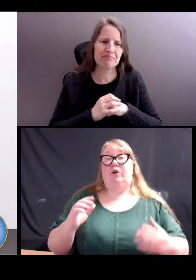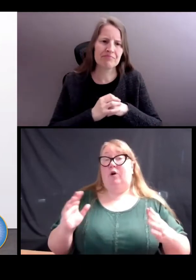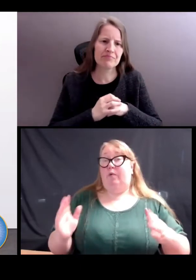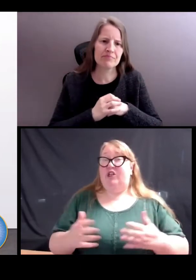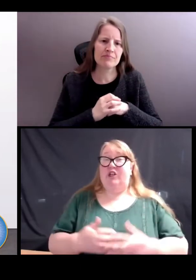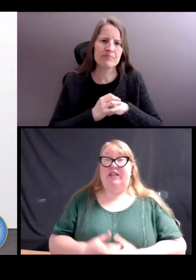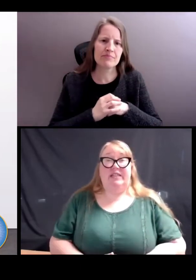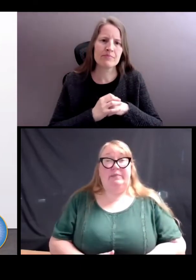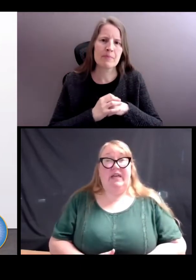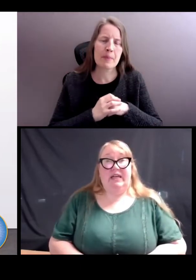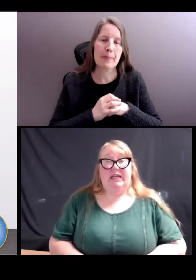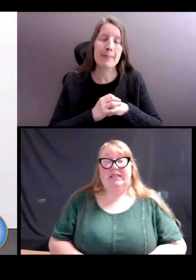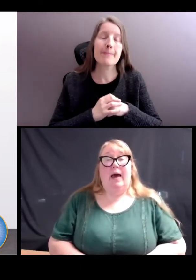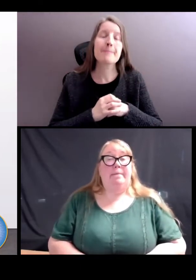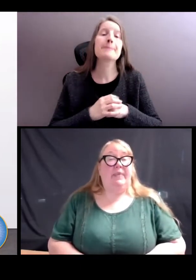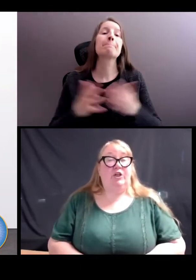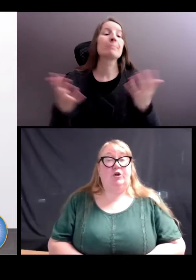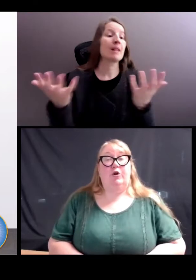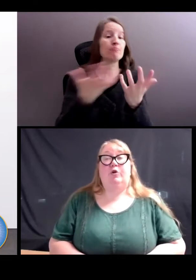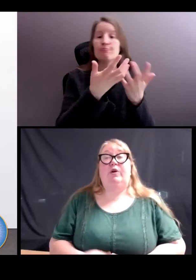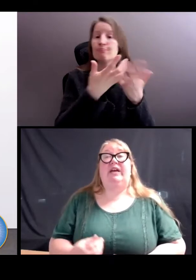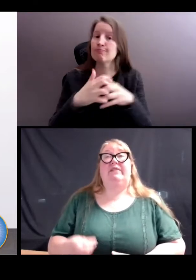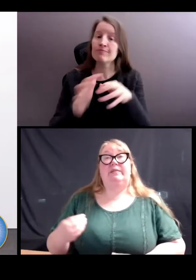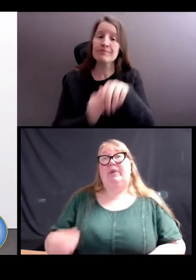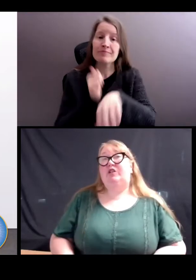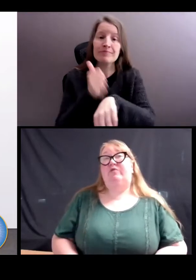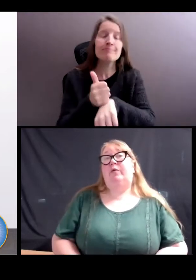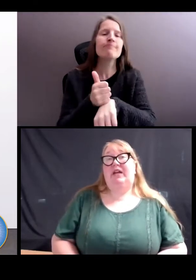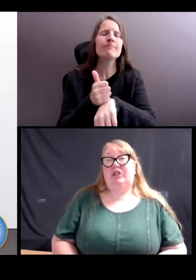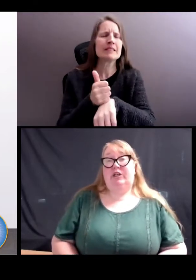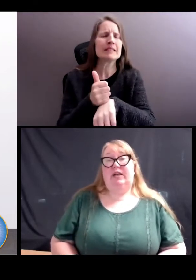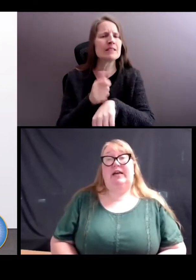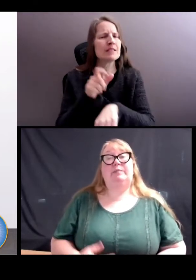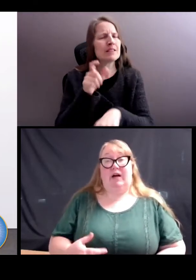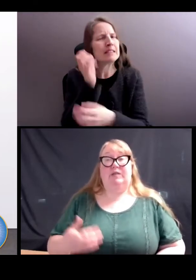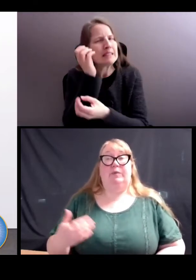When you are arranging these meetings, make sure you give as much information as possible